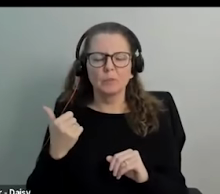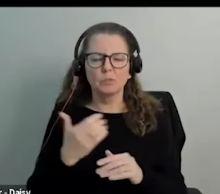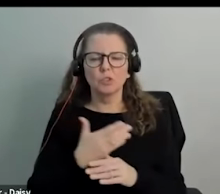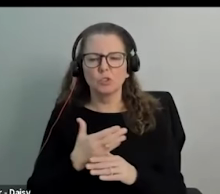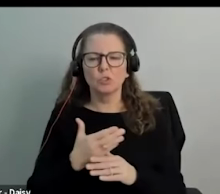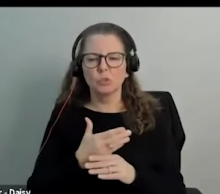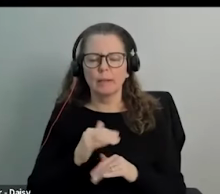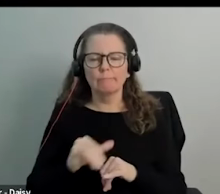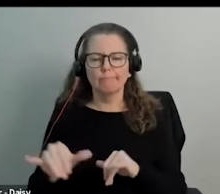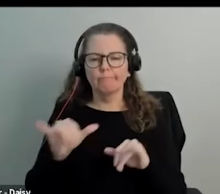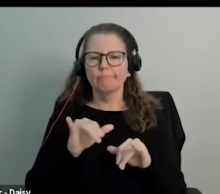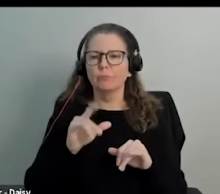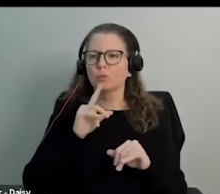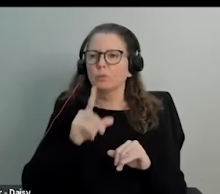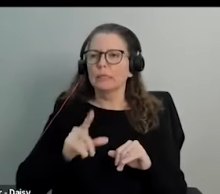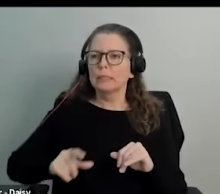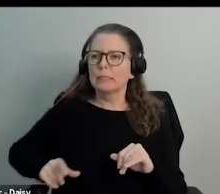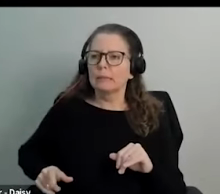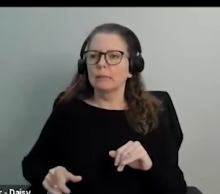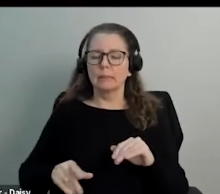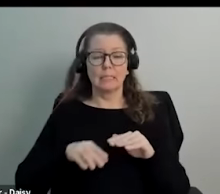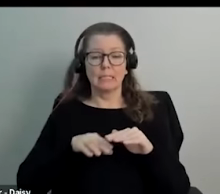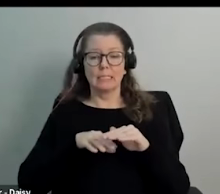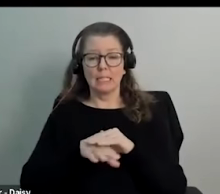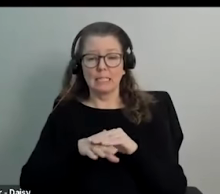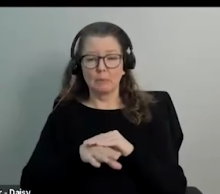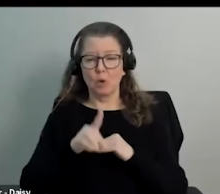that accessibility's a journey,